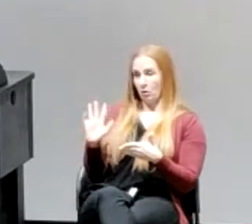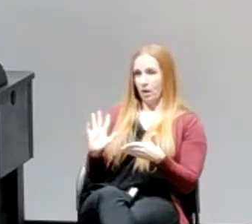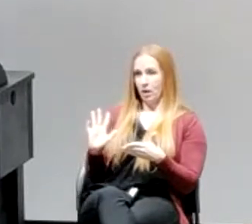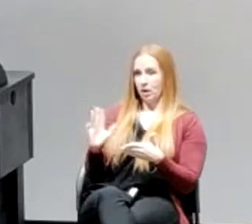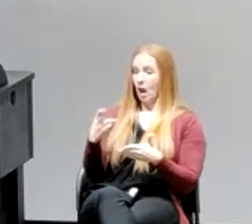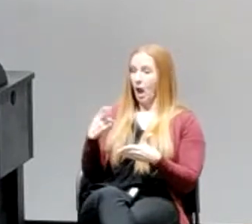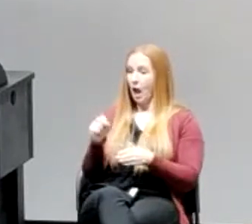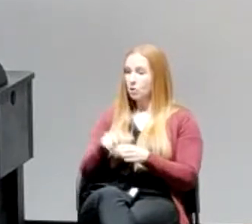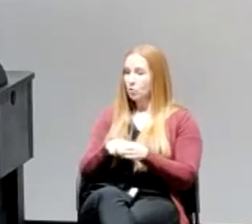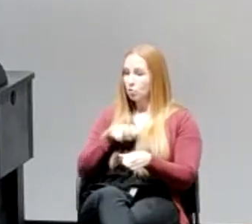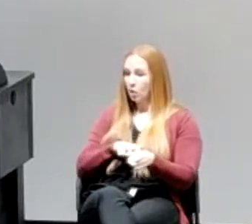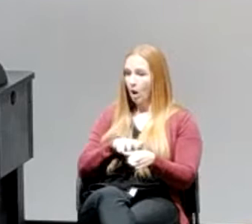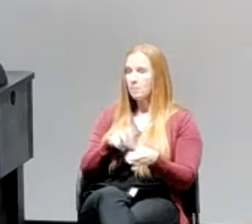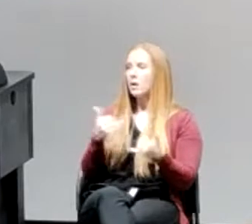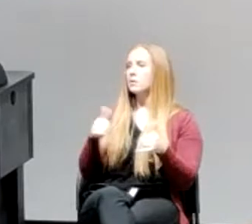I guess the community had this